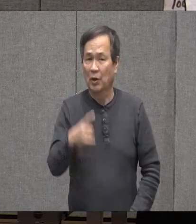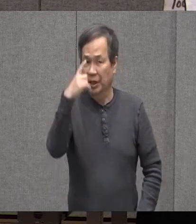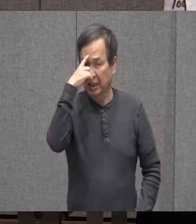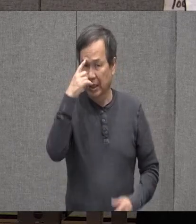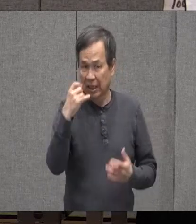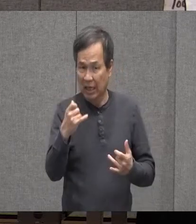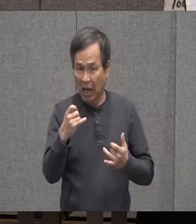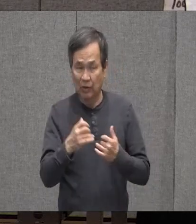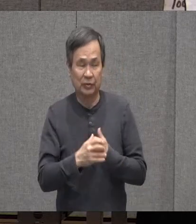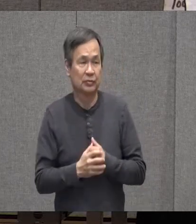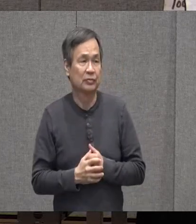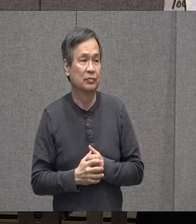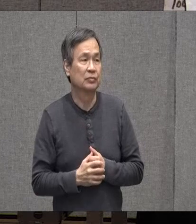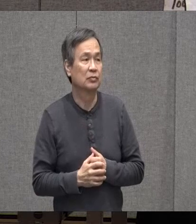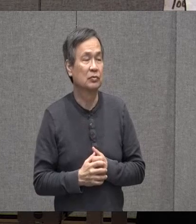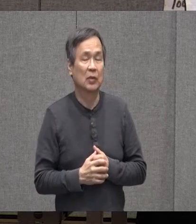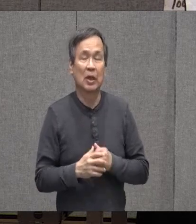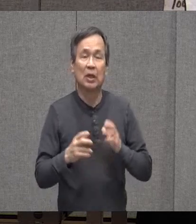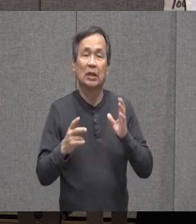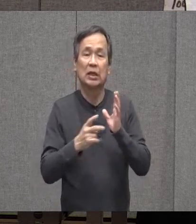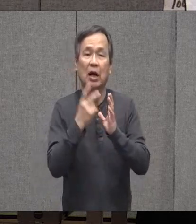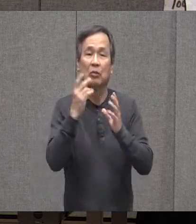the next number to double, right? Would be 16.